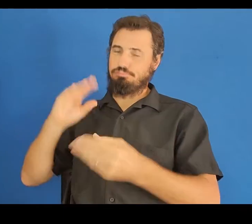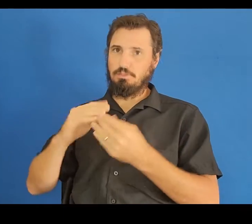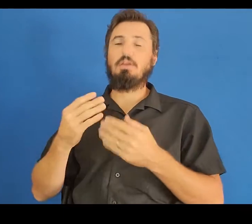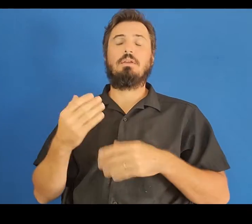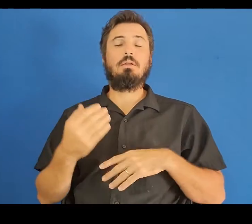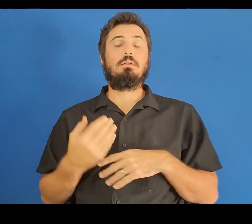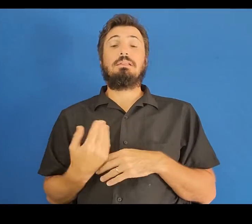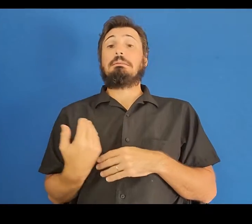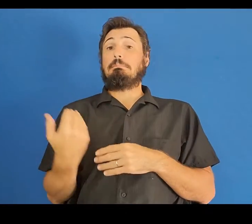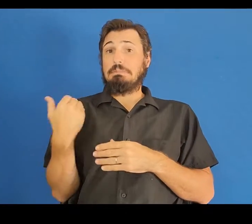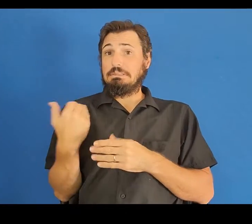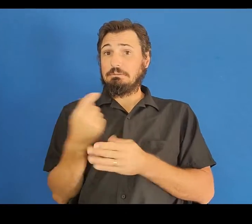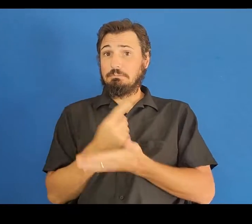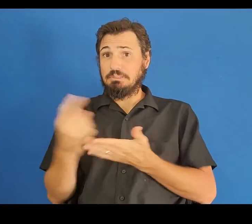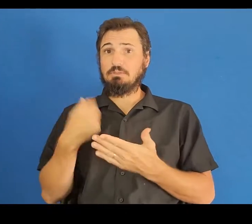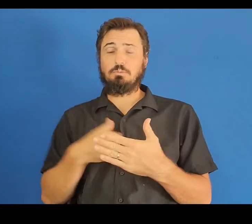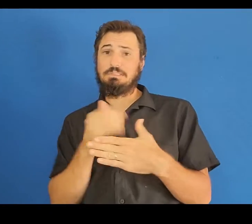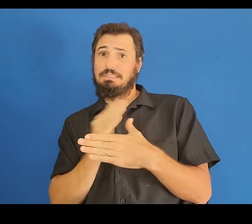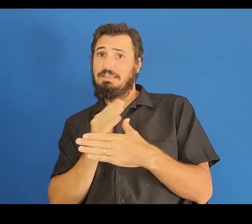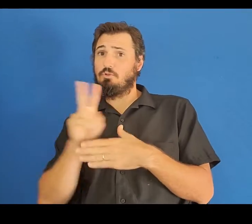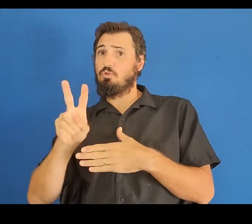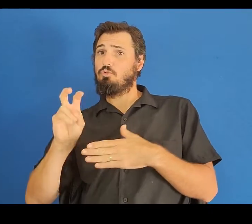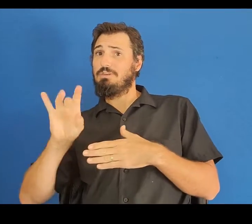week, we averaged 288 cases a day